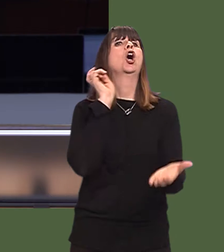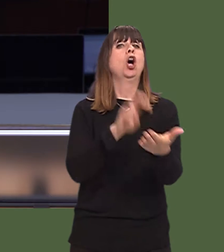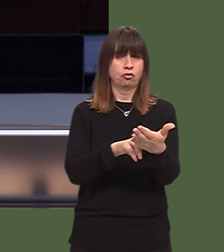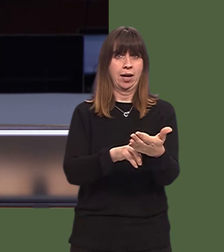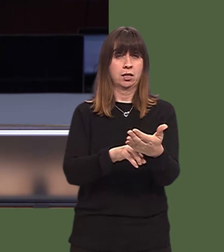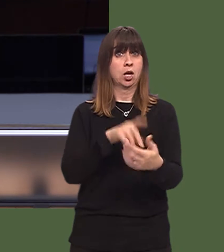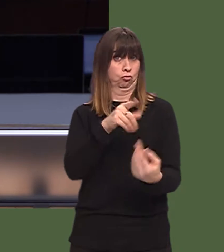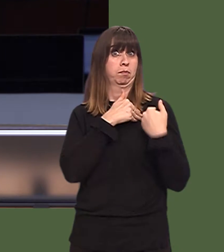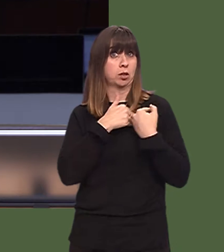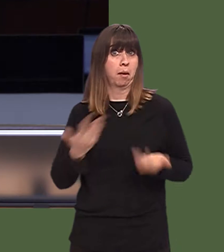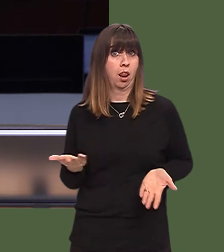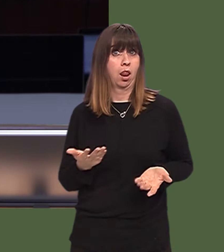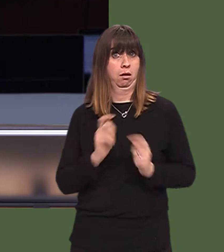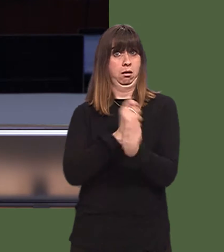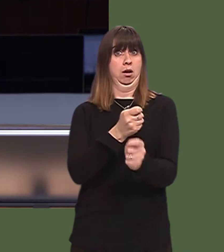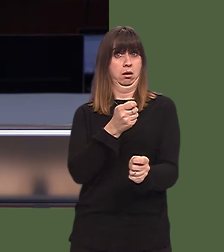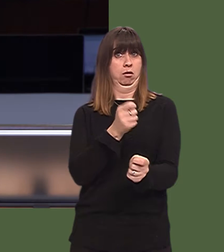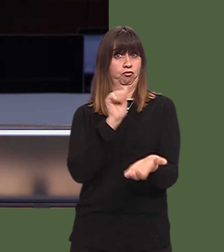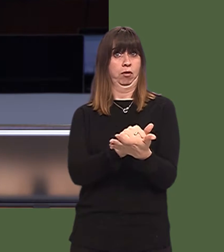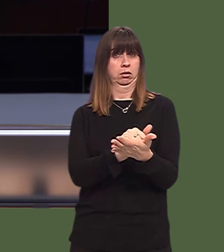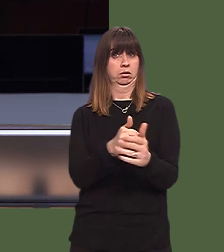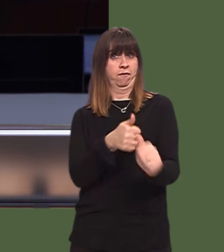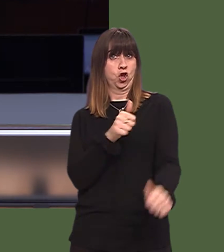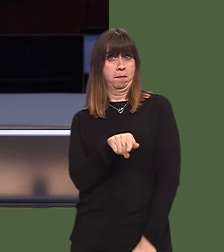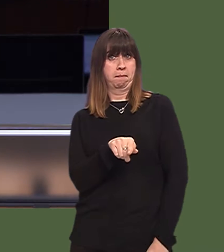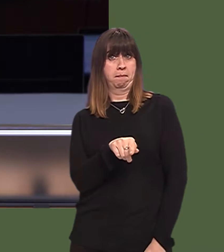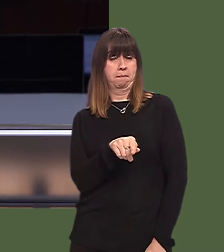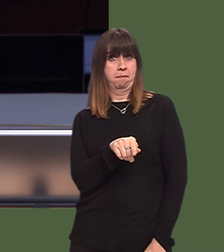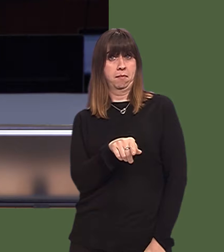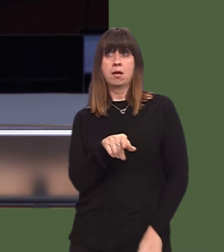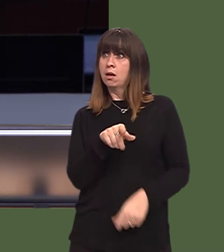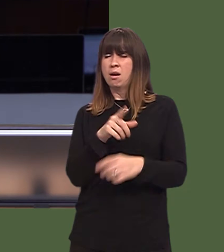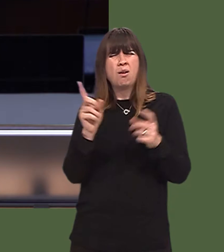planning for that is under way, but, to date, youíre yet to make clear to this Assembly